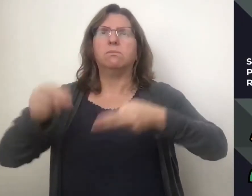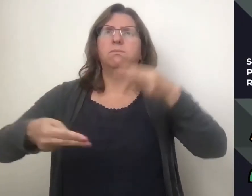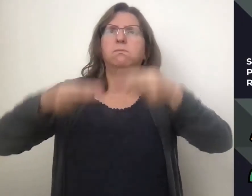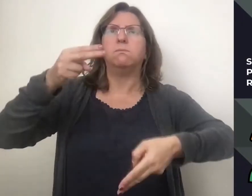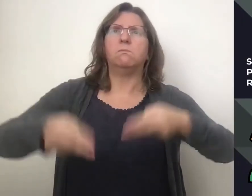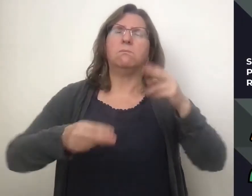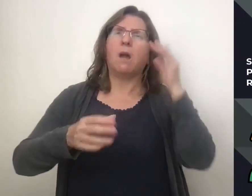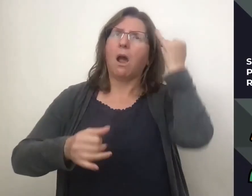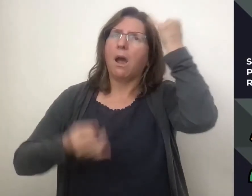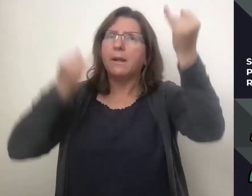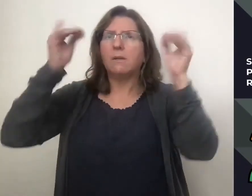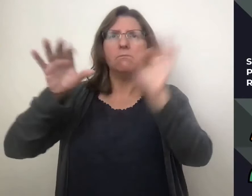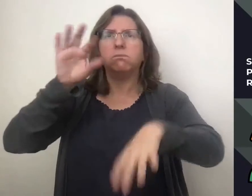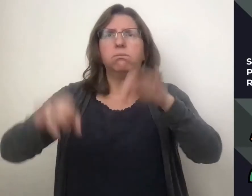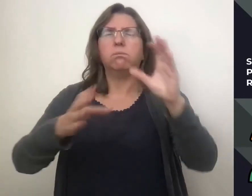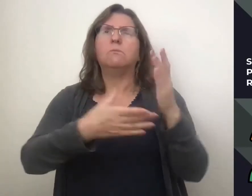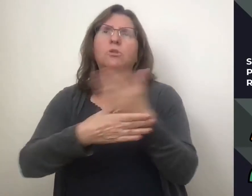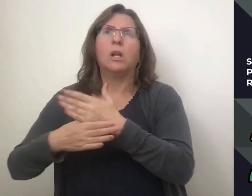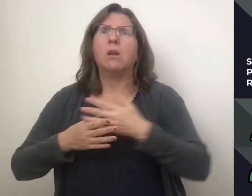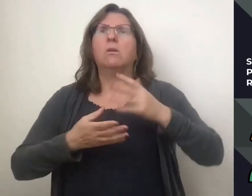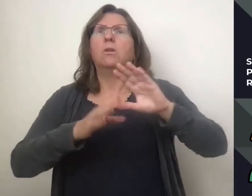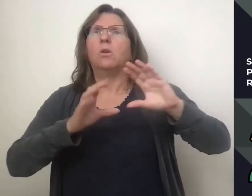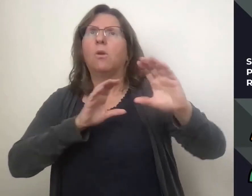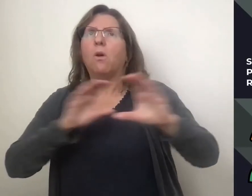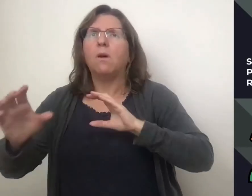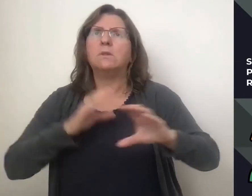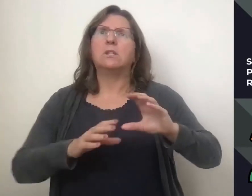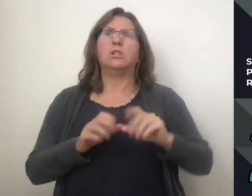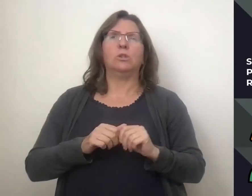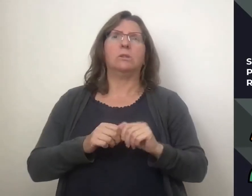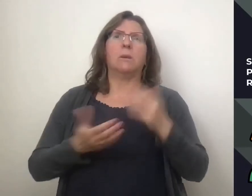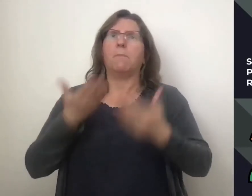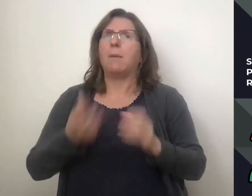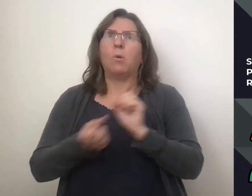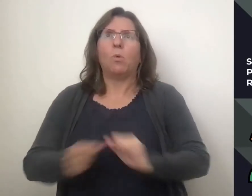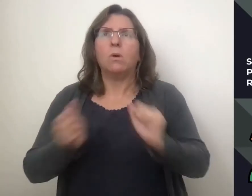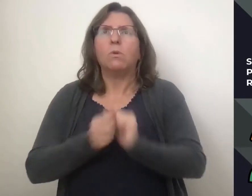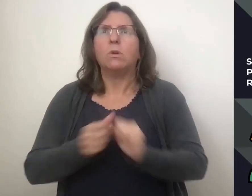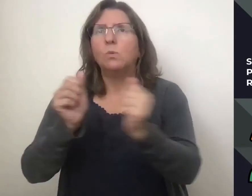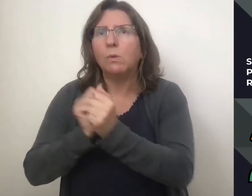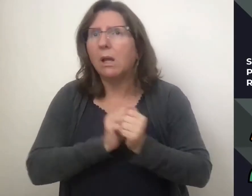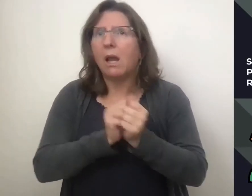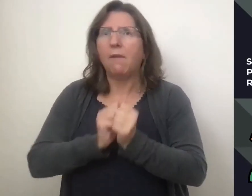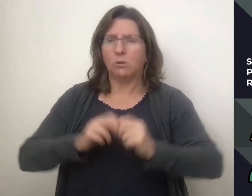to debate and share ideas, to have conversations, to form working groups